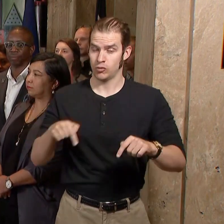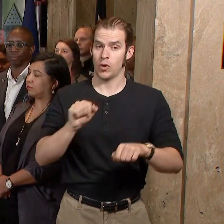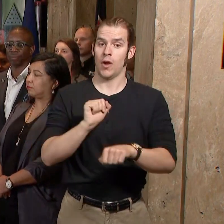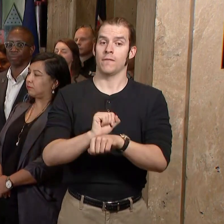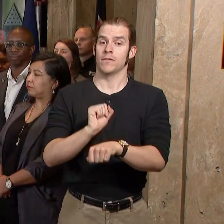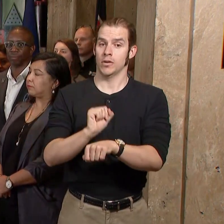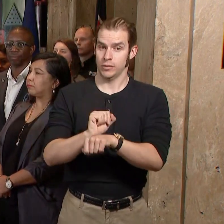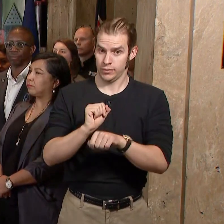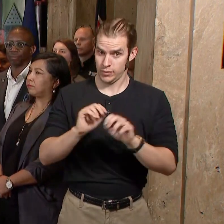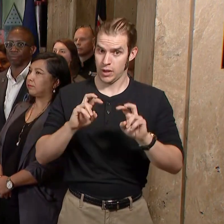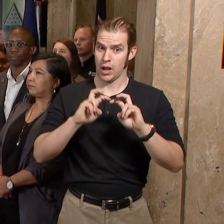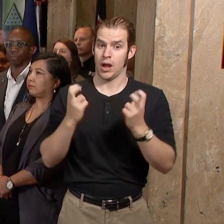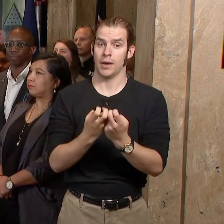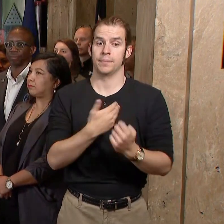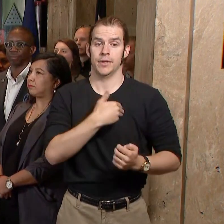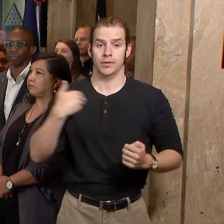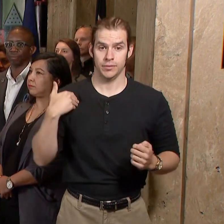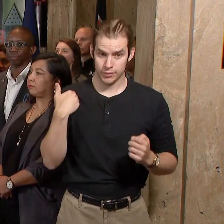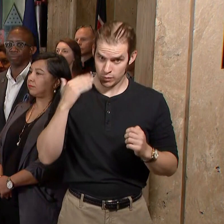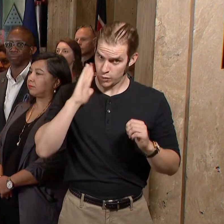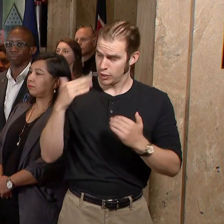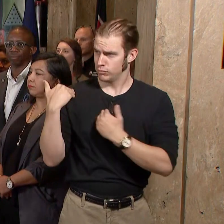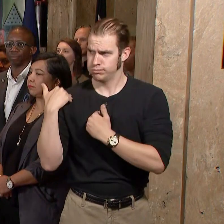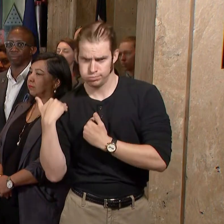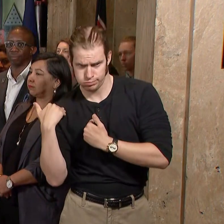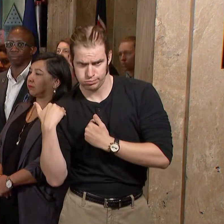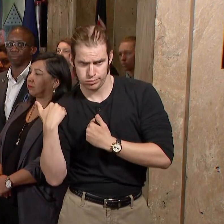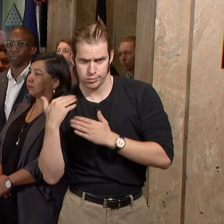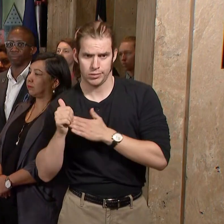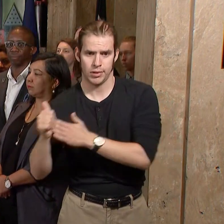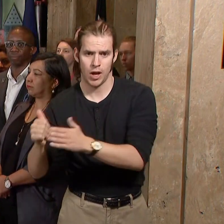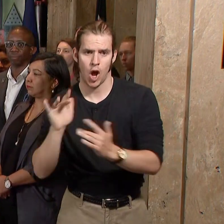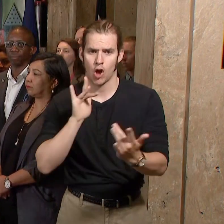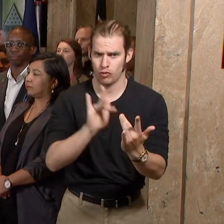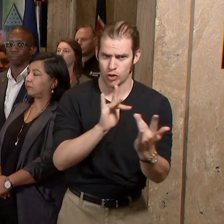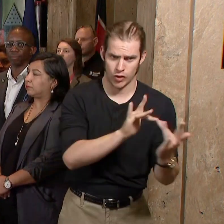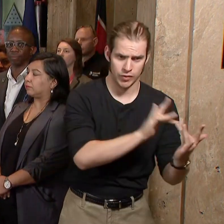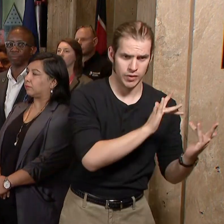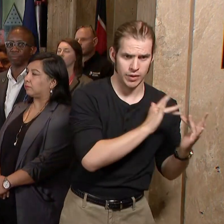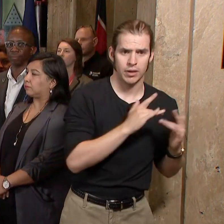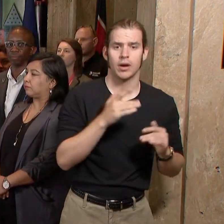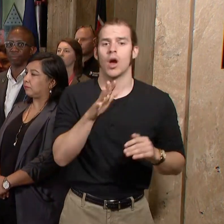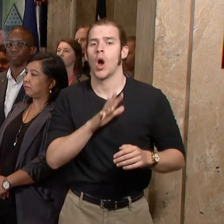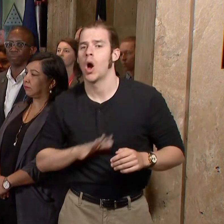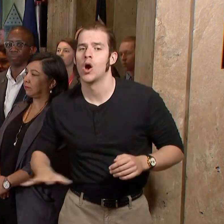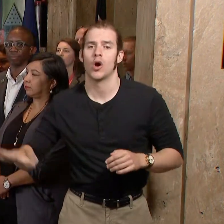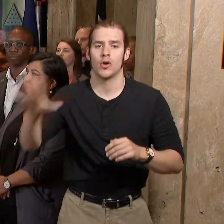lead this outreach in communities, to lead the partnership with providers around the city to build up the services and supports we need